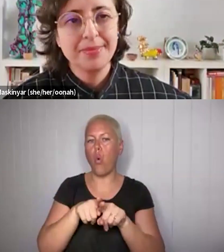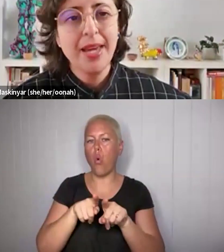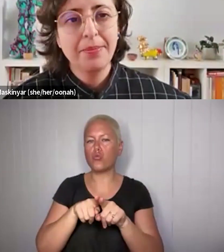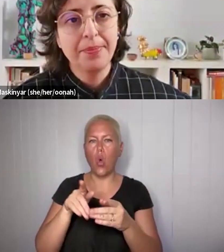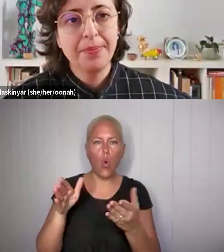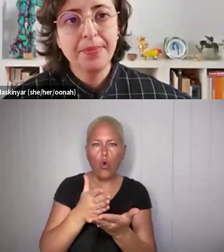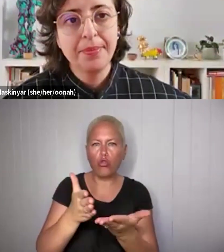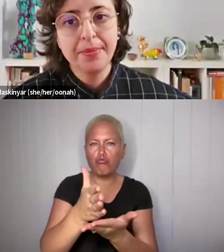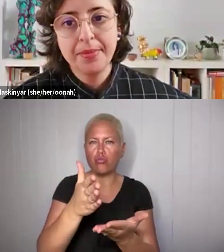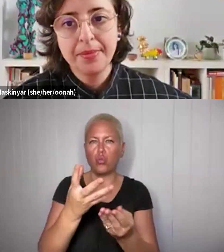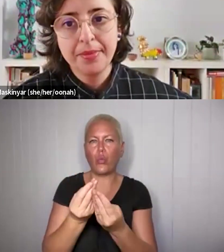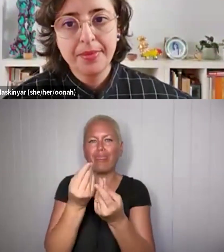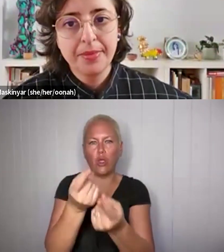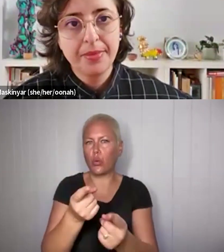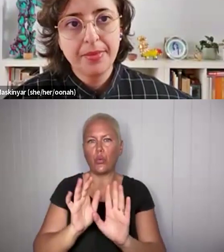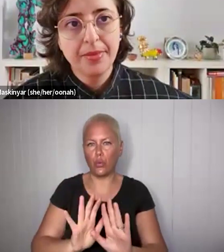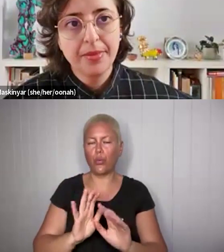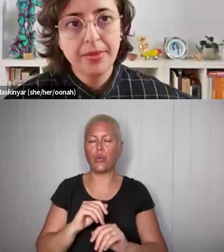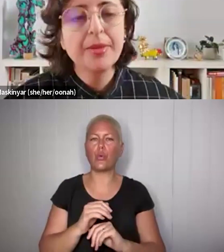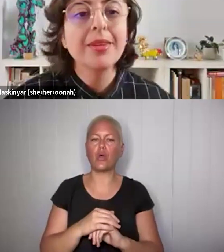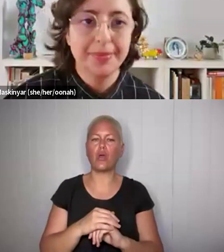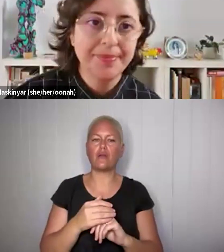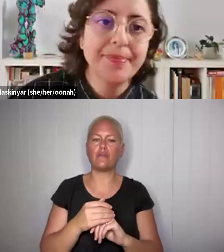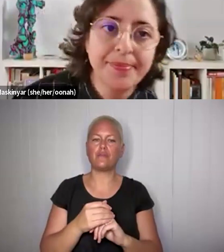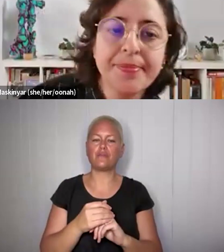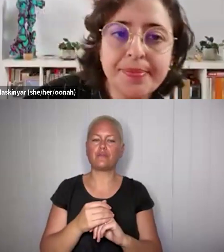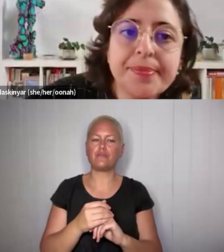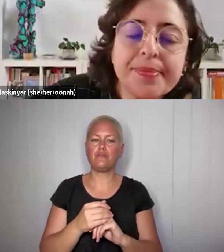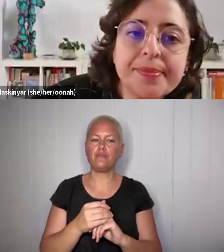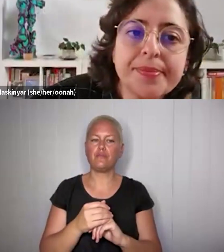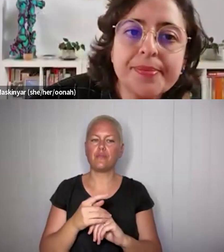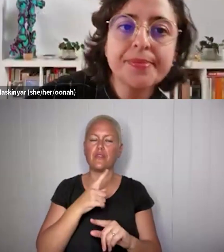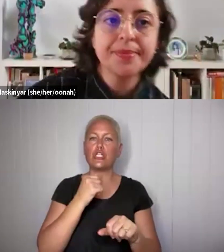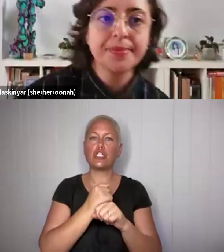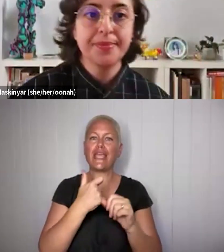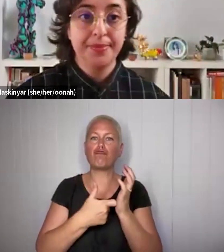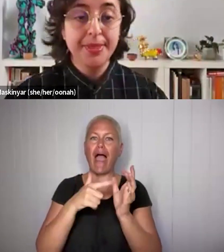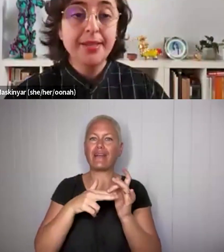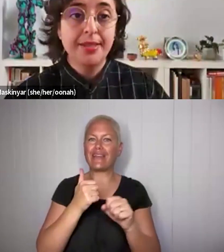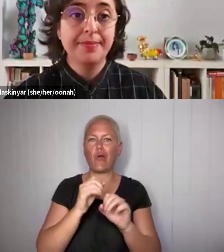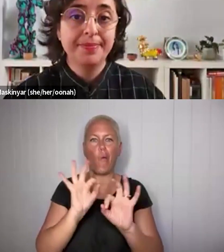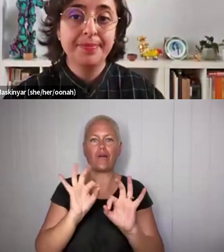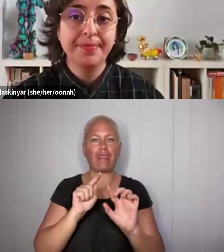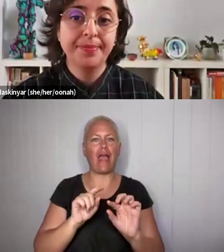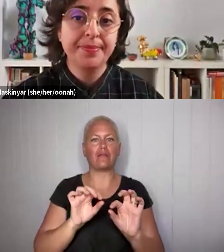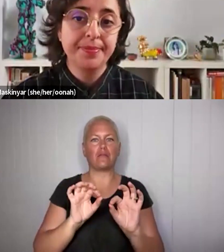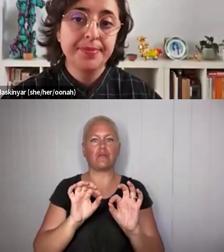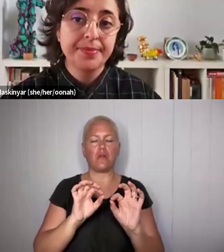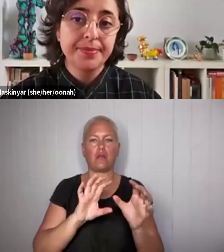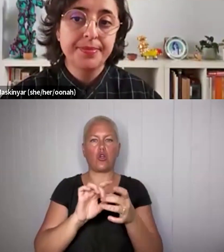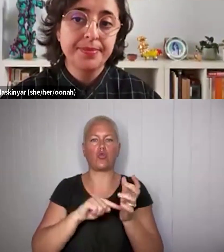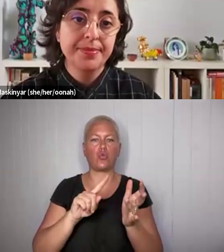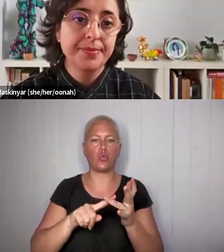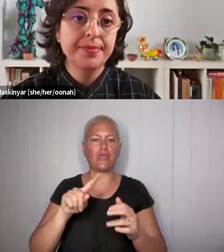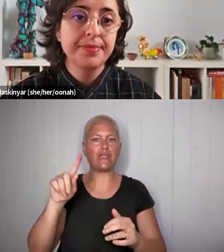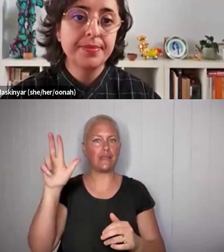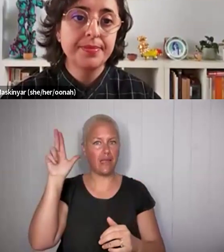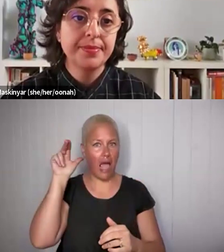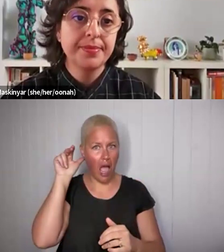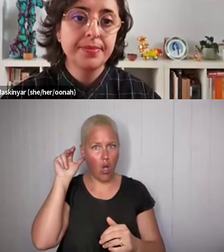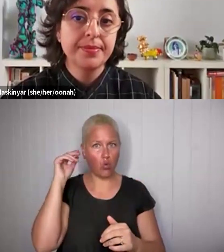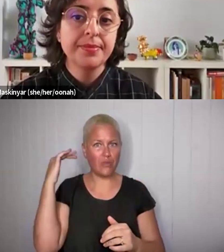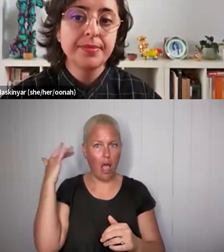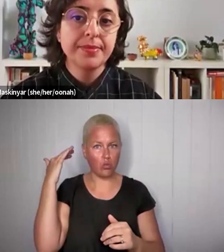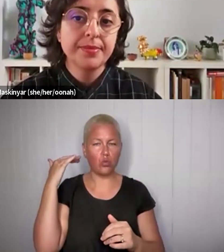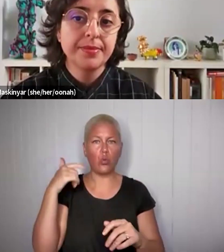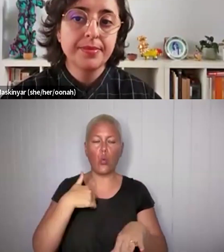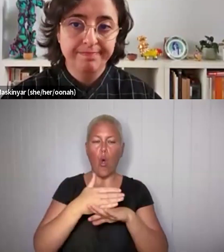you. For Marco's, the G rating was about sound. We work with accessibility for audiences,